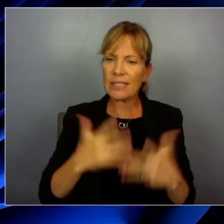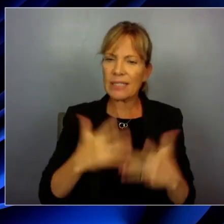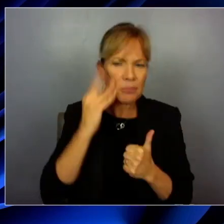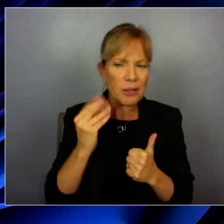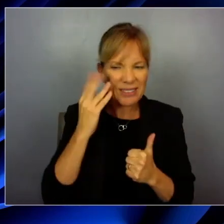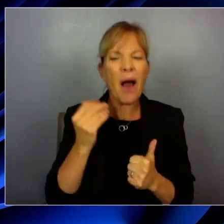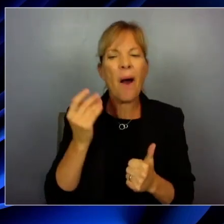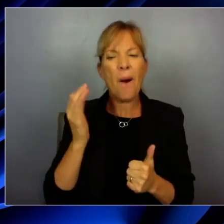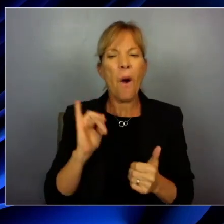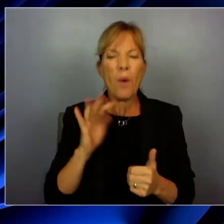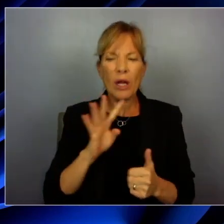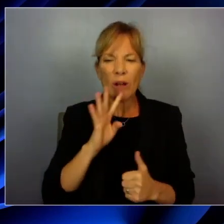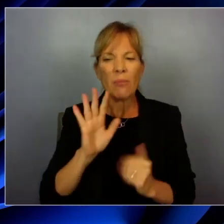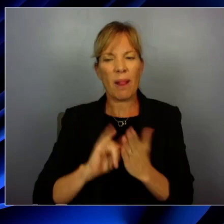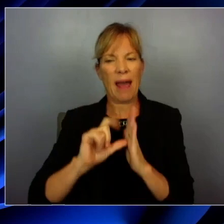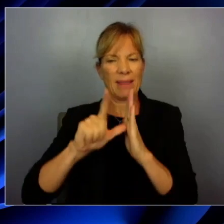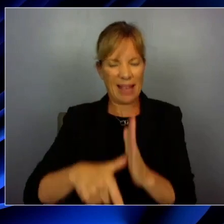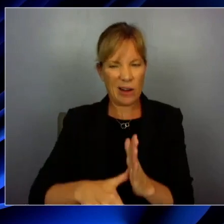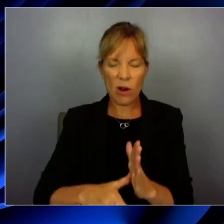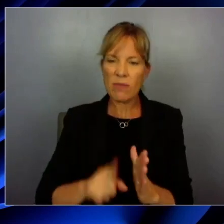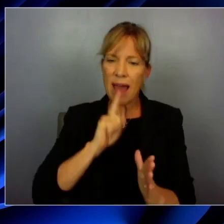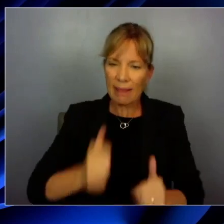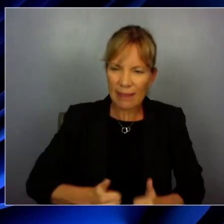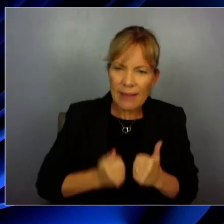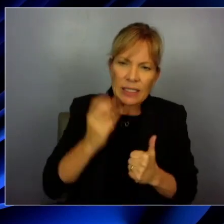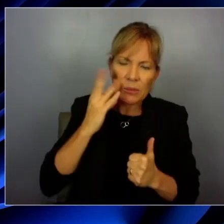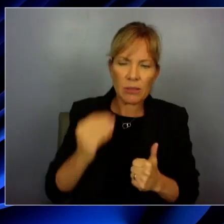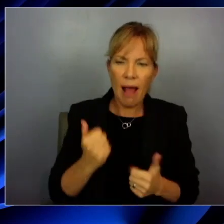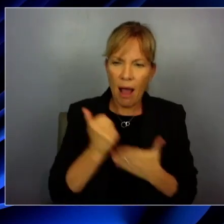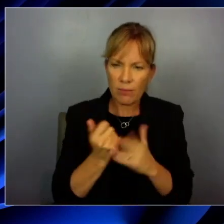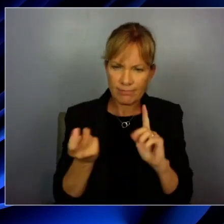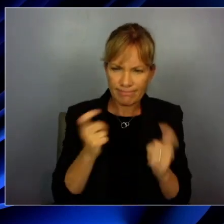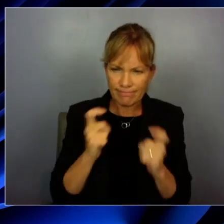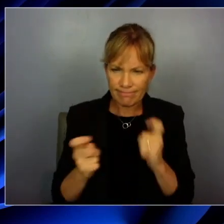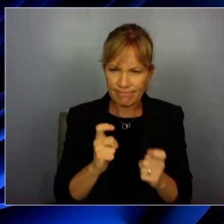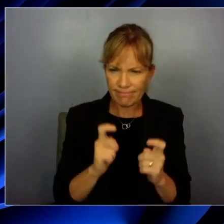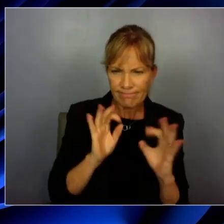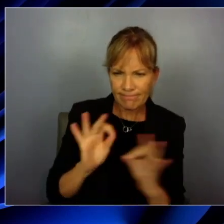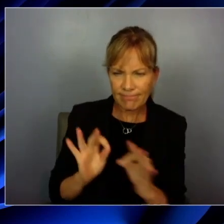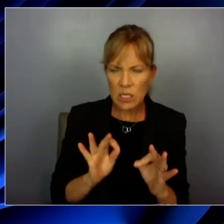to really help refine this version of Windows for people with disabilities. Uh,